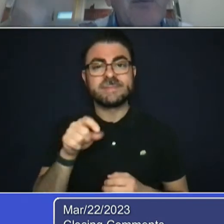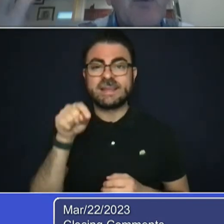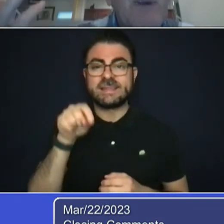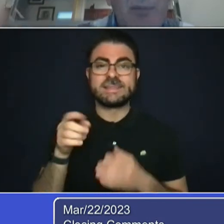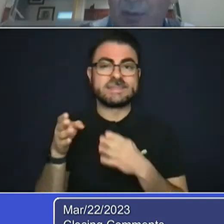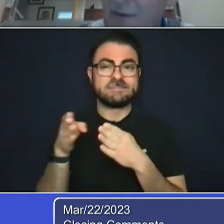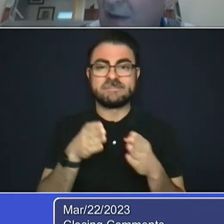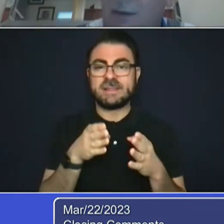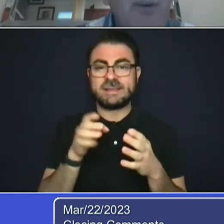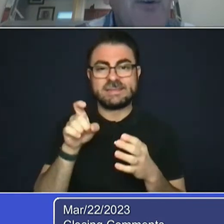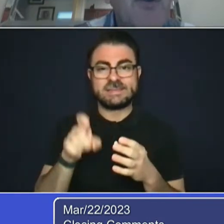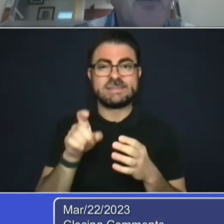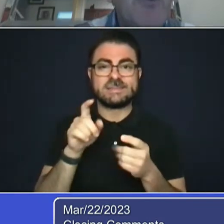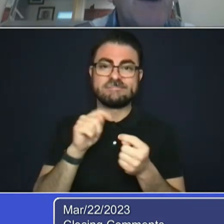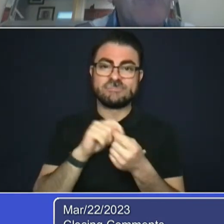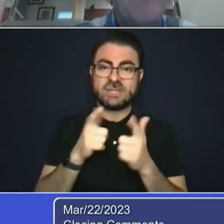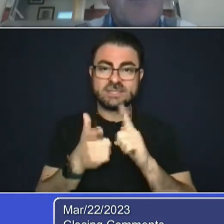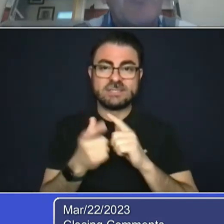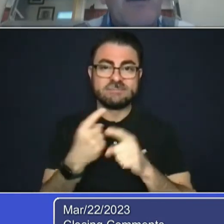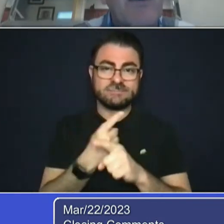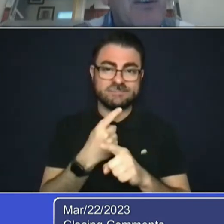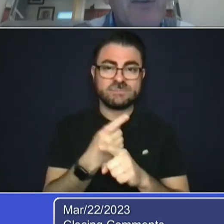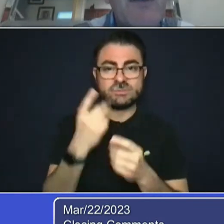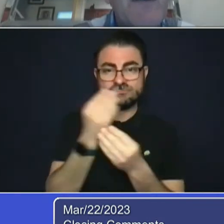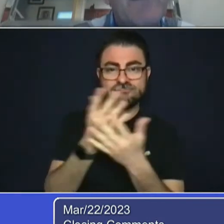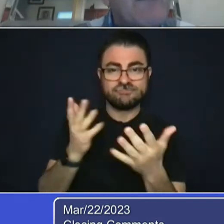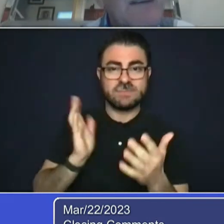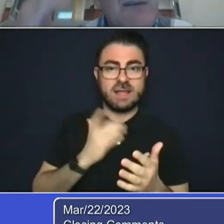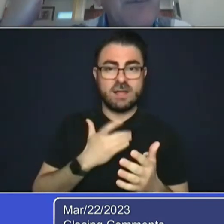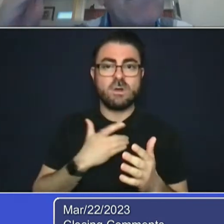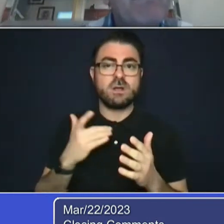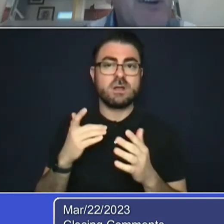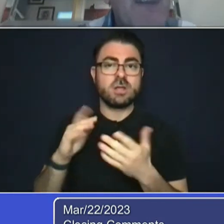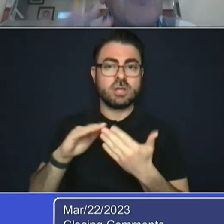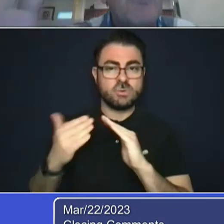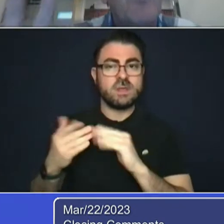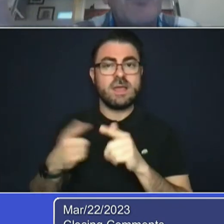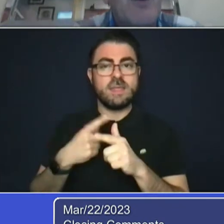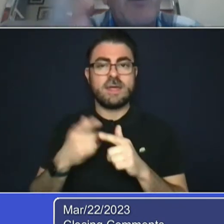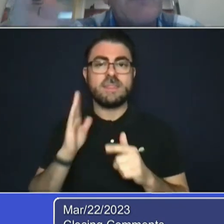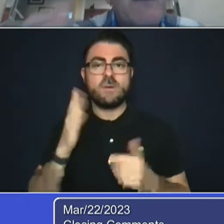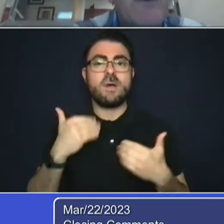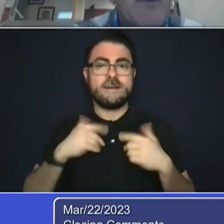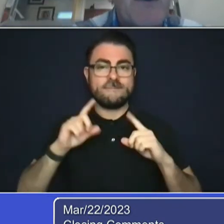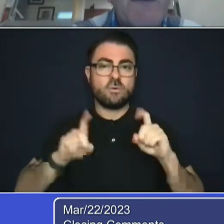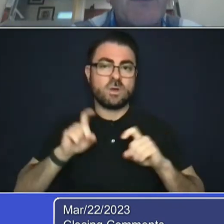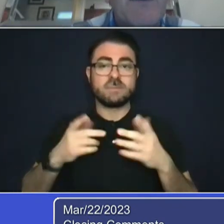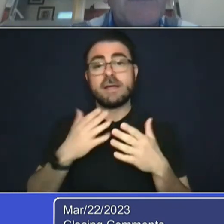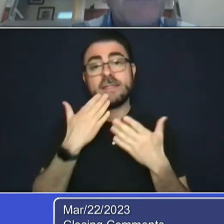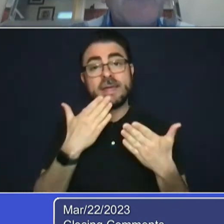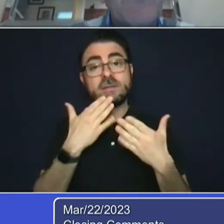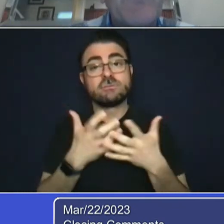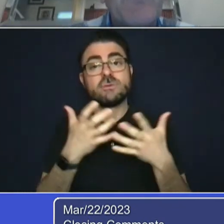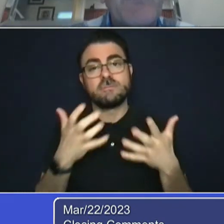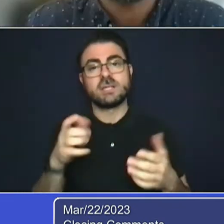DID YOU WANT TO GO TOO? I DIDN'T WANT TO REPEAT